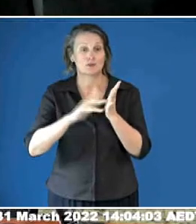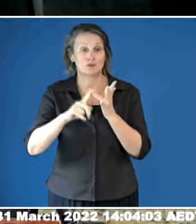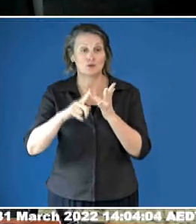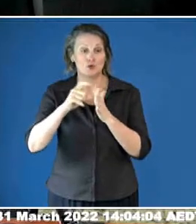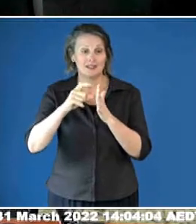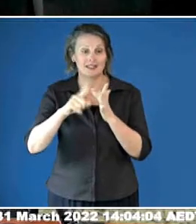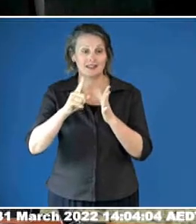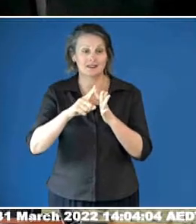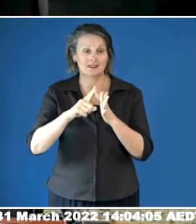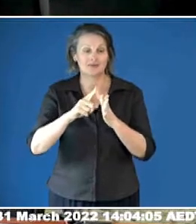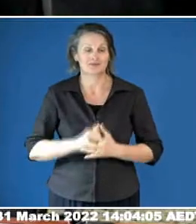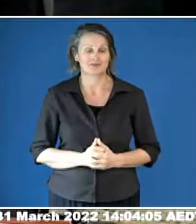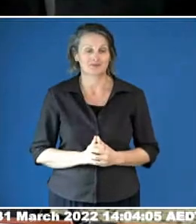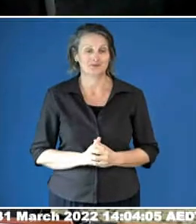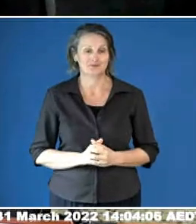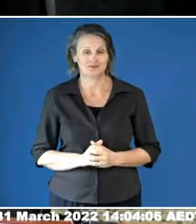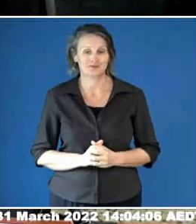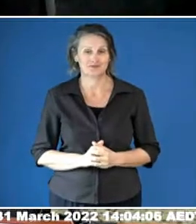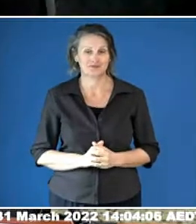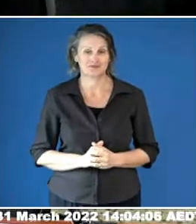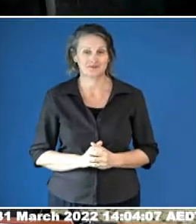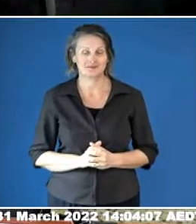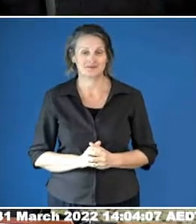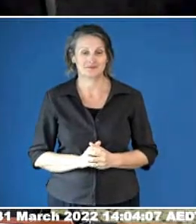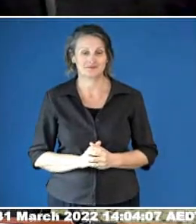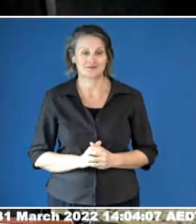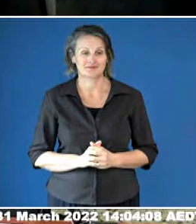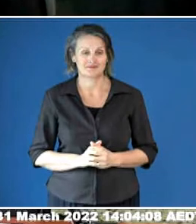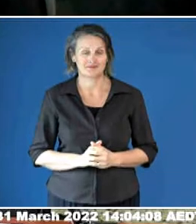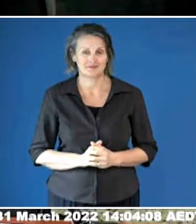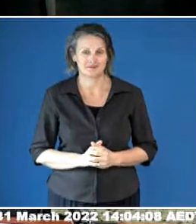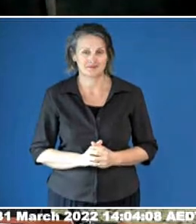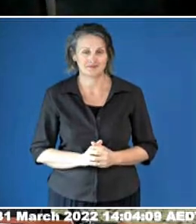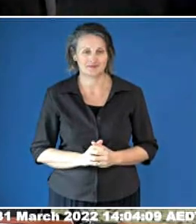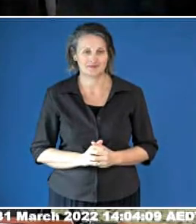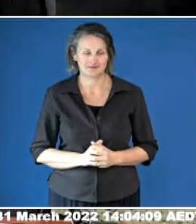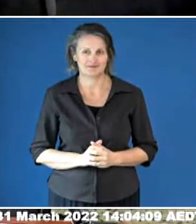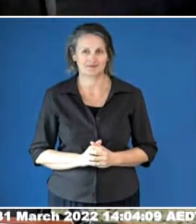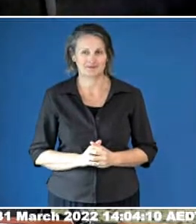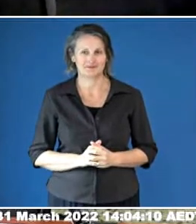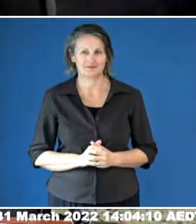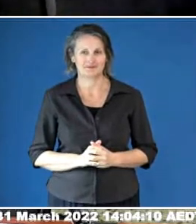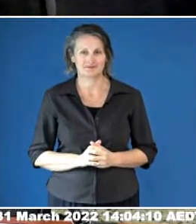Right. Chair, I just think you might be - okay, you are off mute. Yes. Thank you.